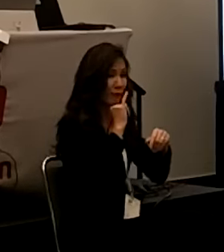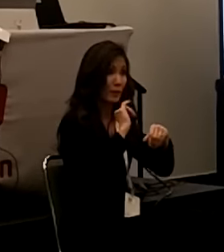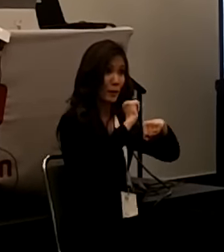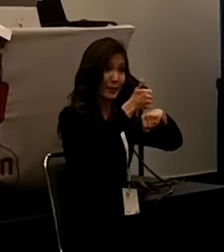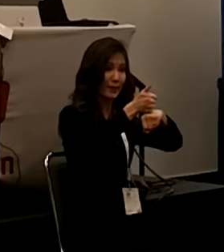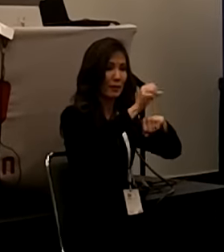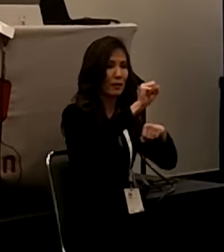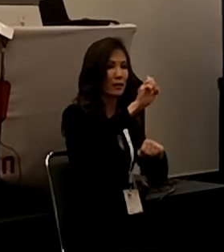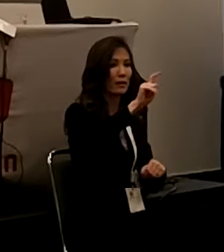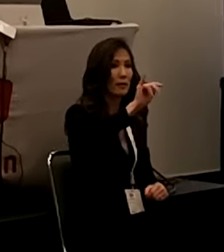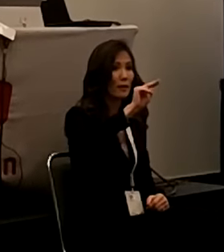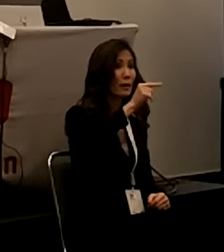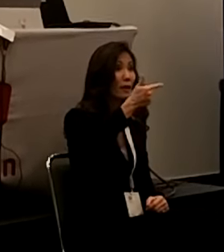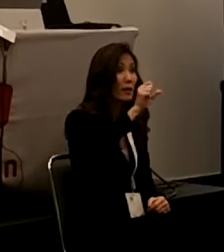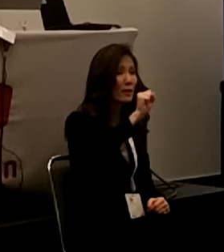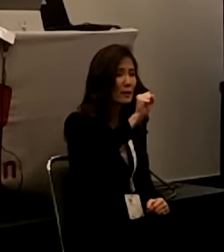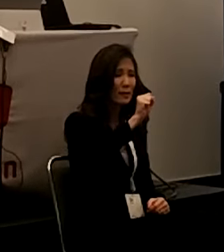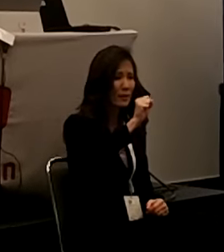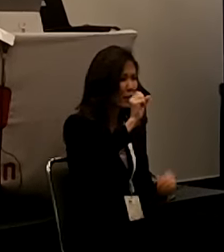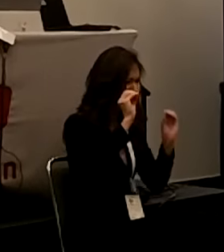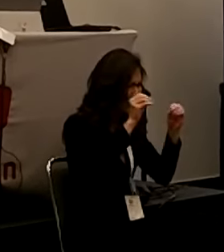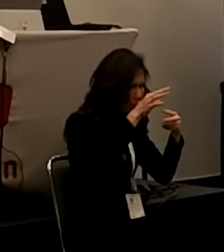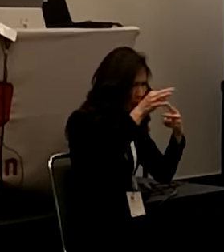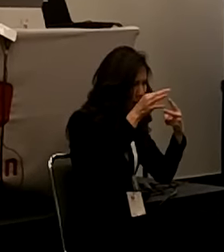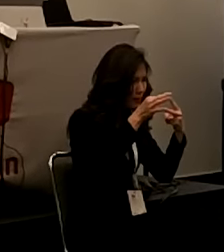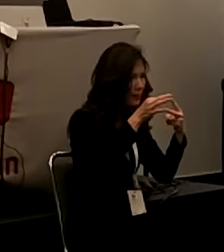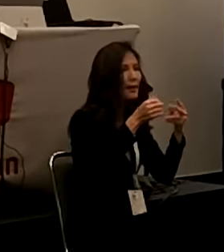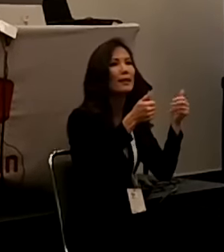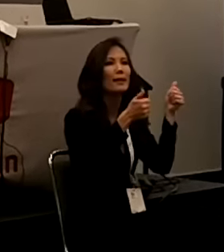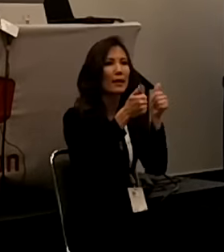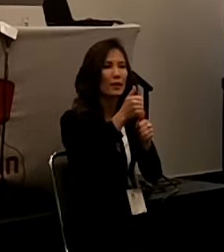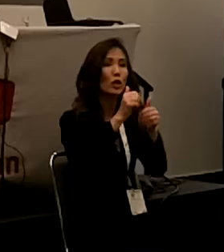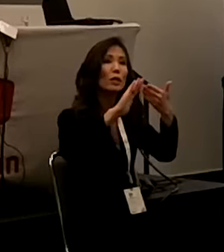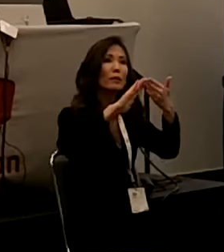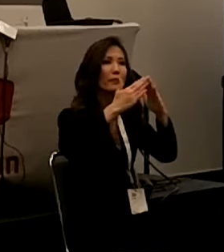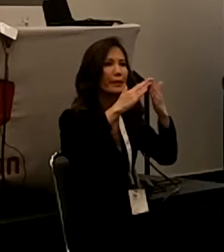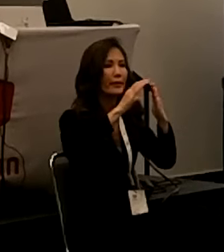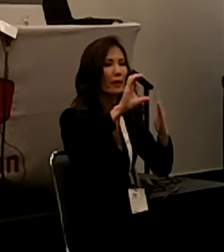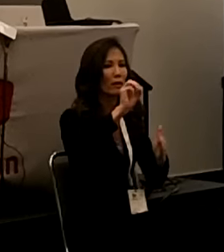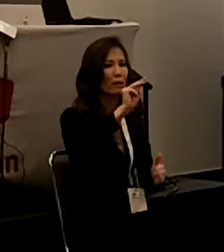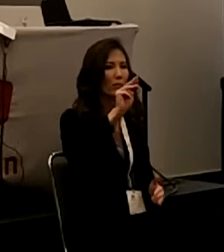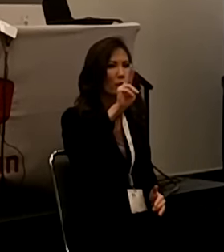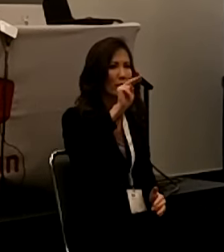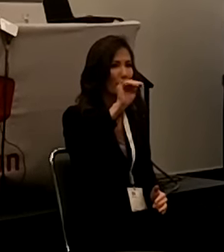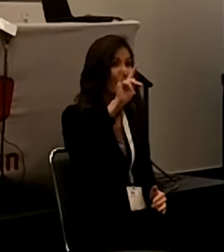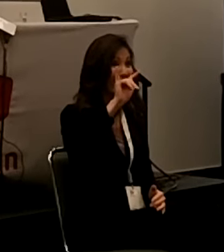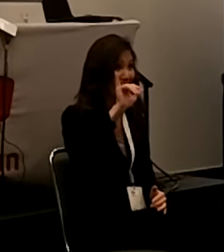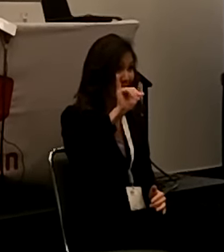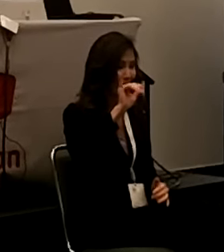it'll be, let's see, under, I think Community, and then it will say, Manage Your Fan Contribution,